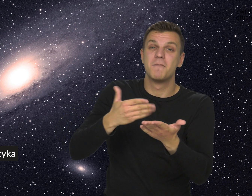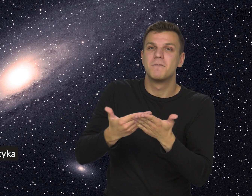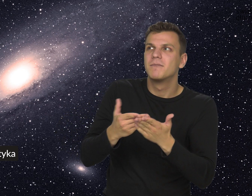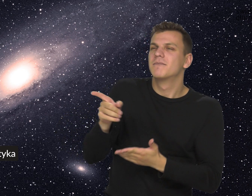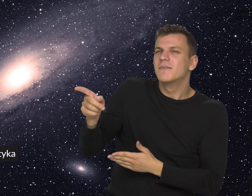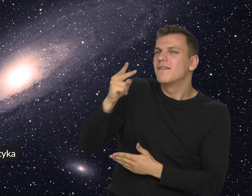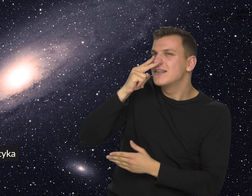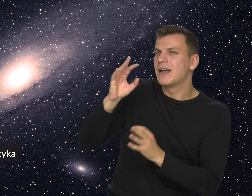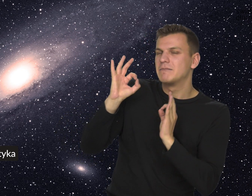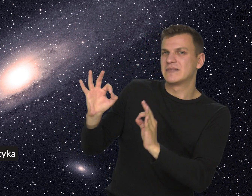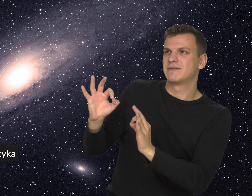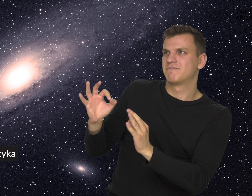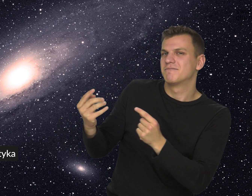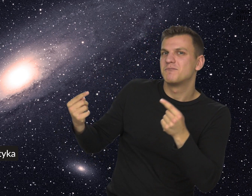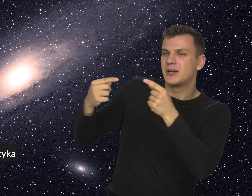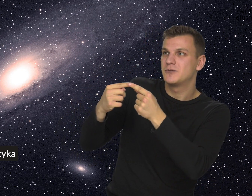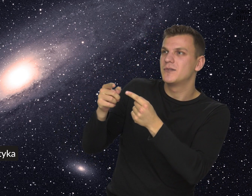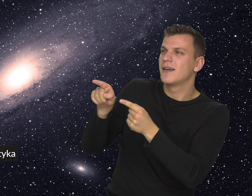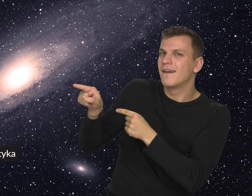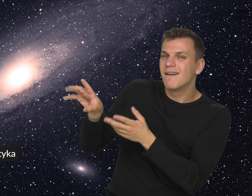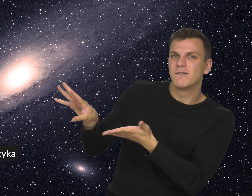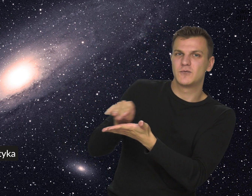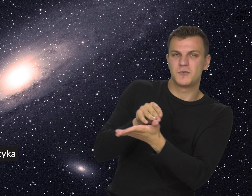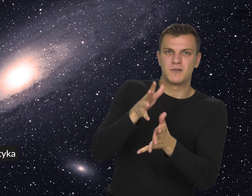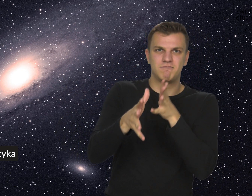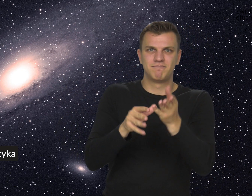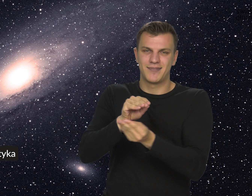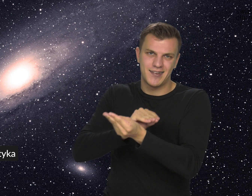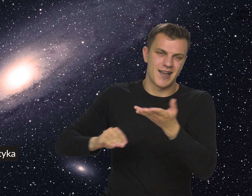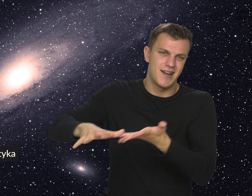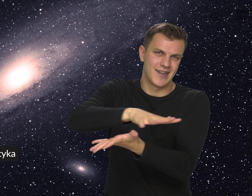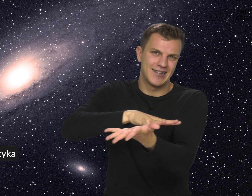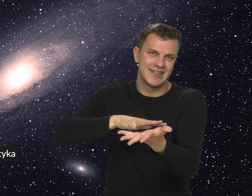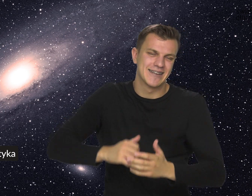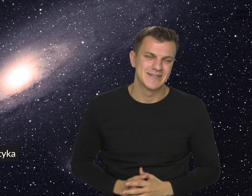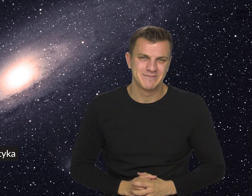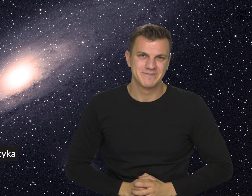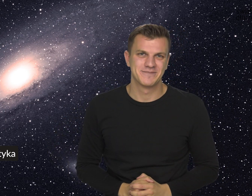as this sign aligns well with its flat, spiral shape.